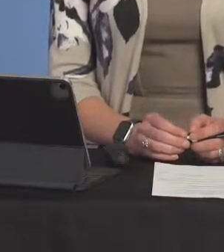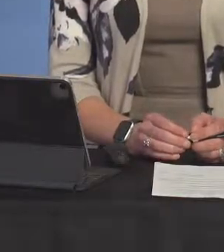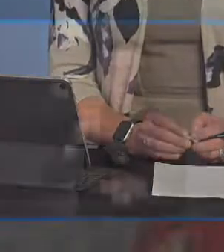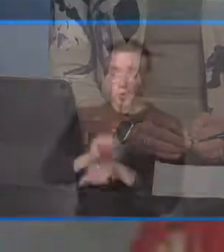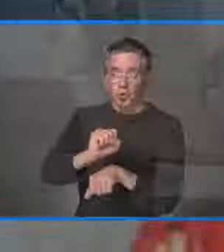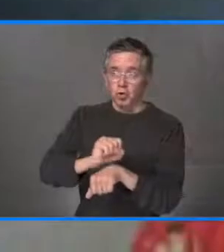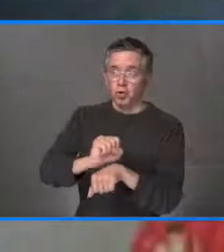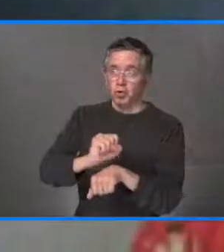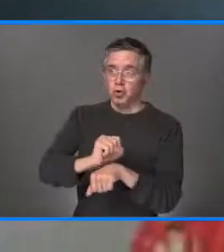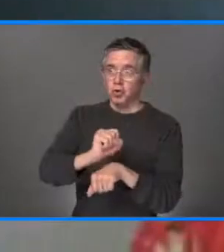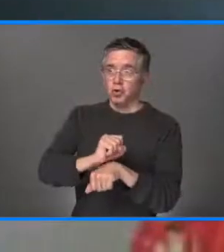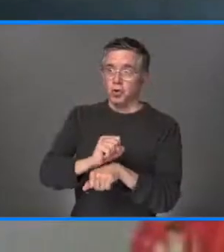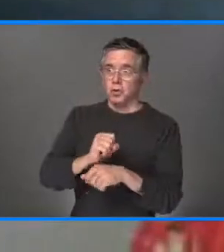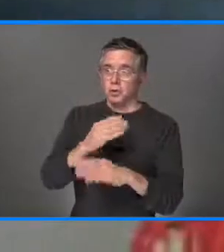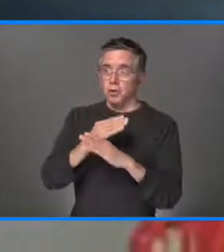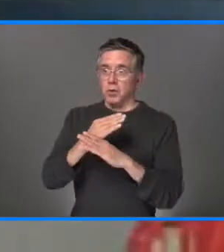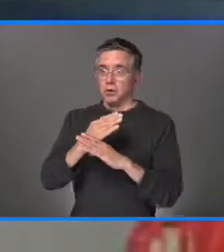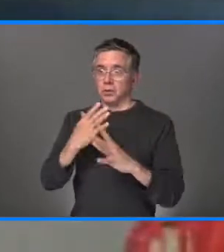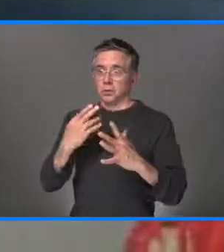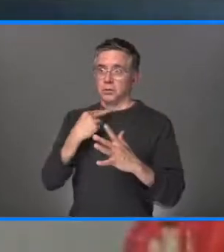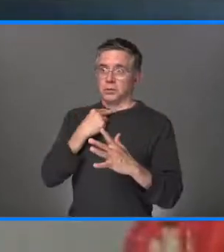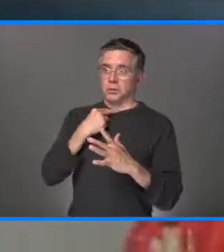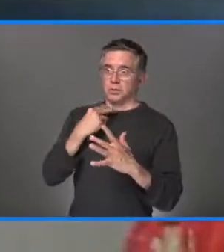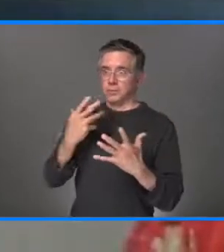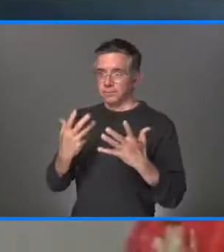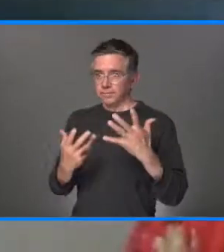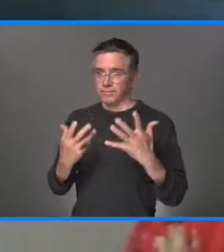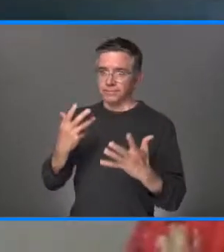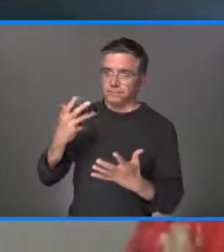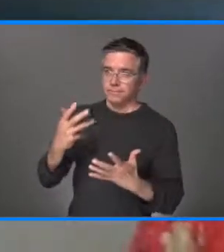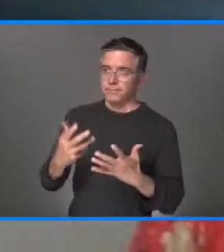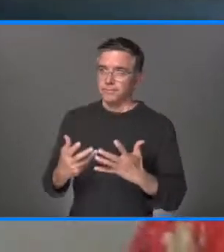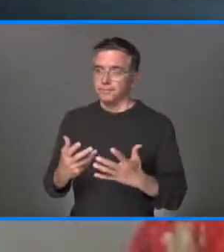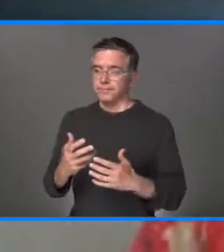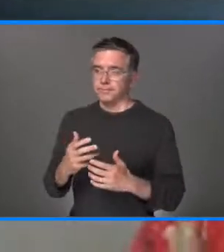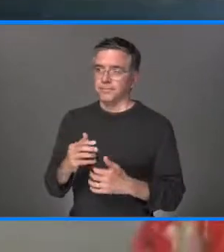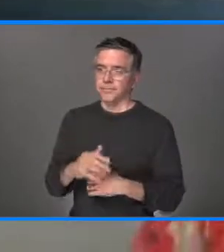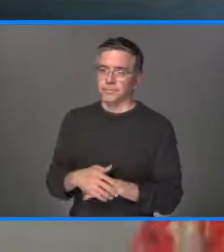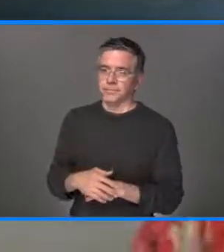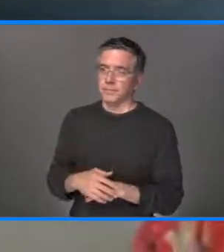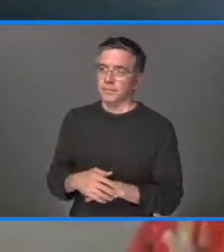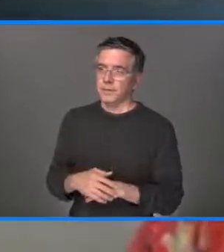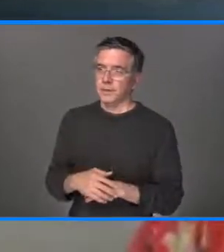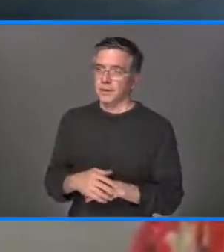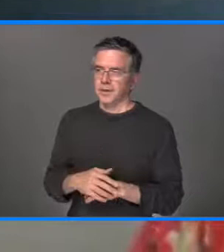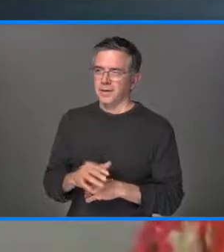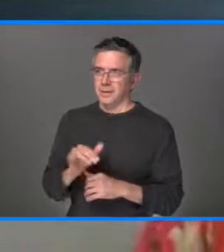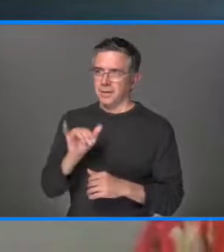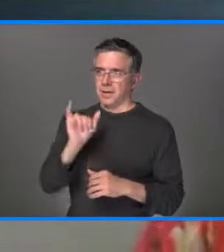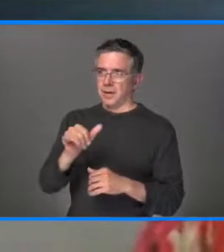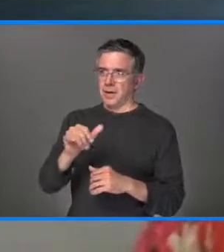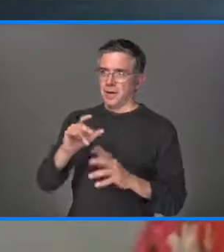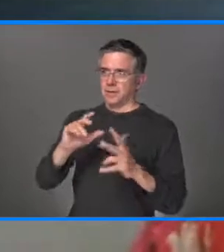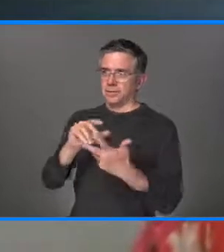from coming in to see us. And that is one of those, that's one of those things where we certainly wanna look at